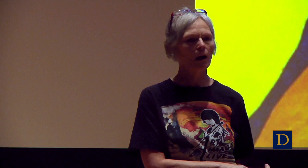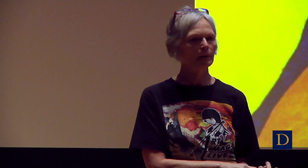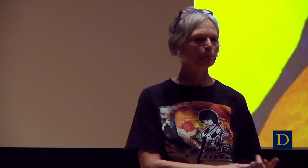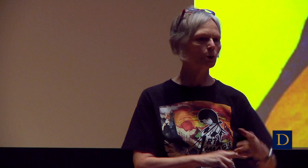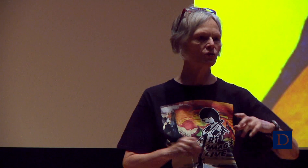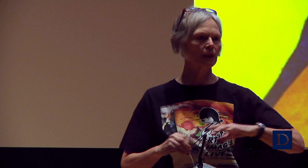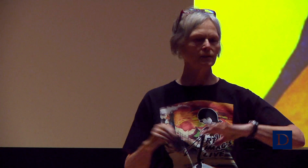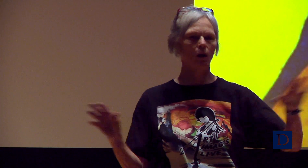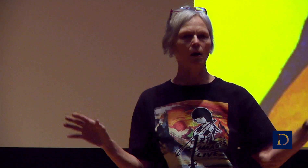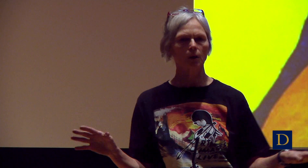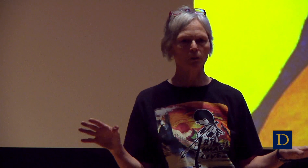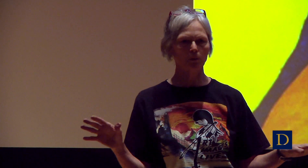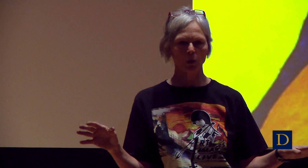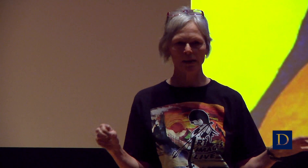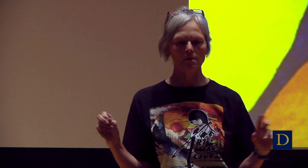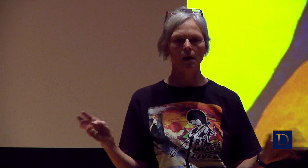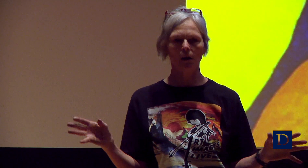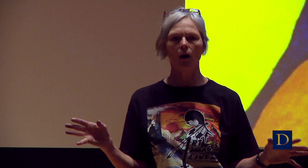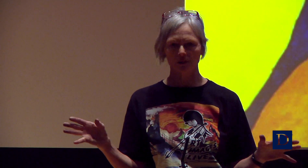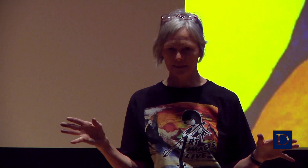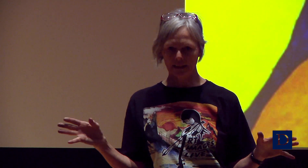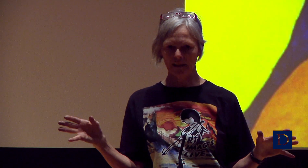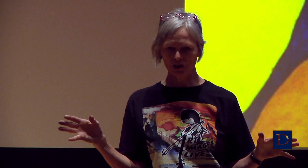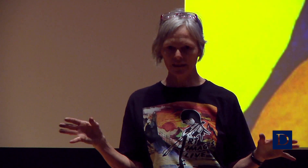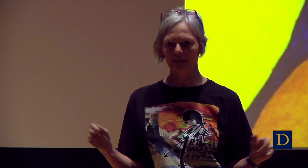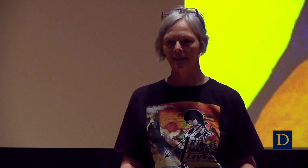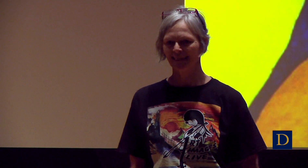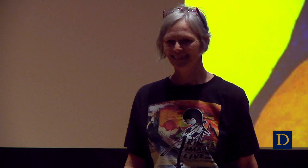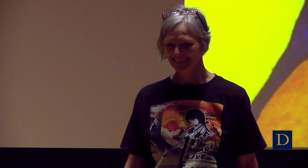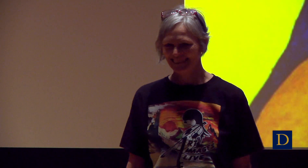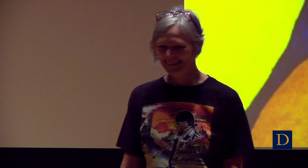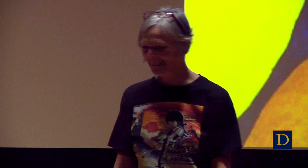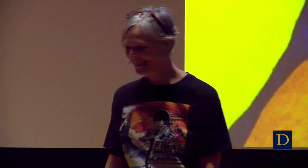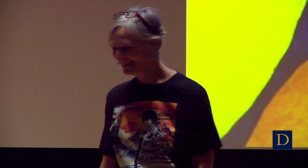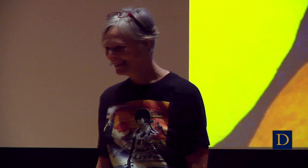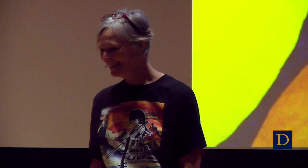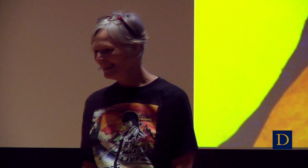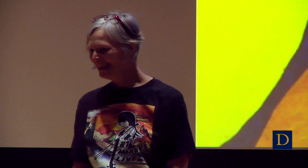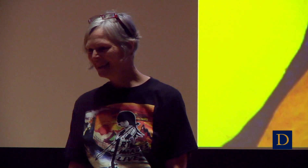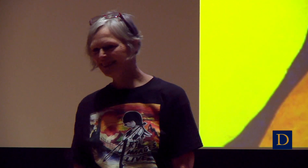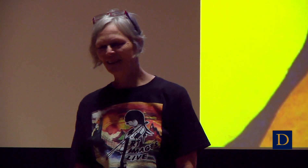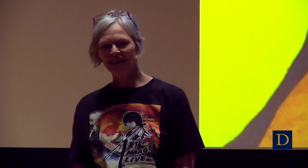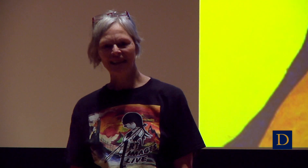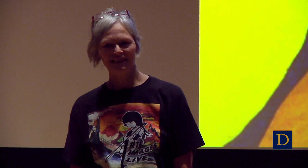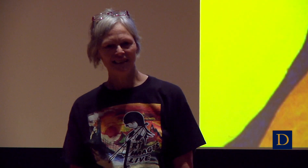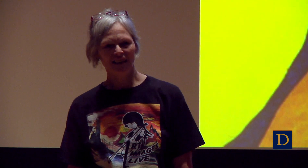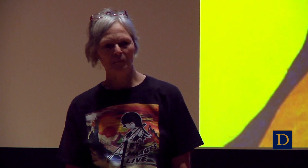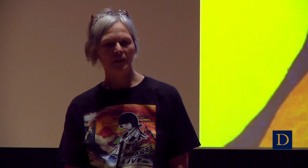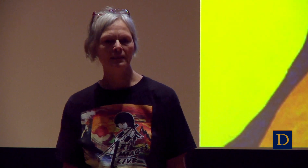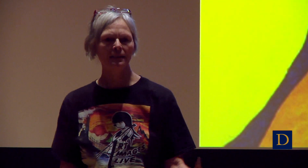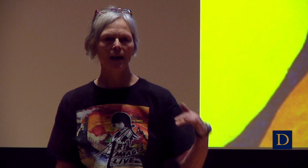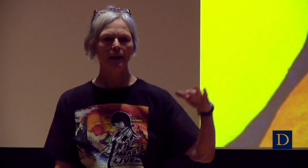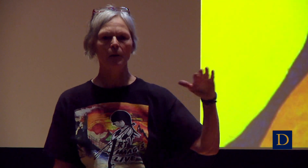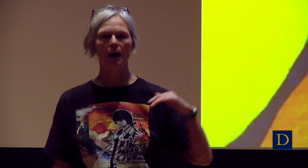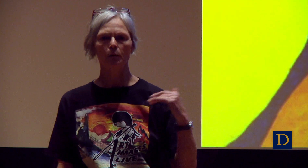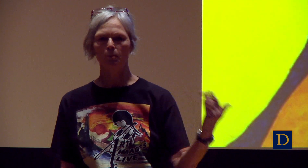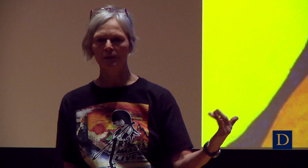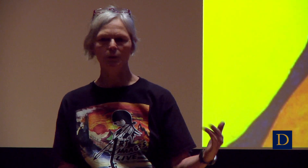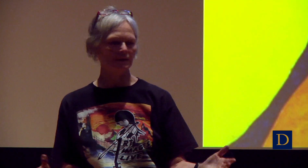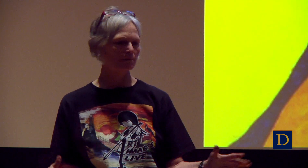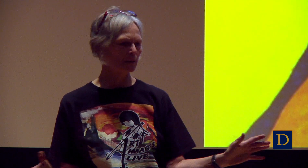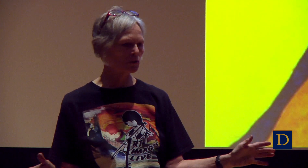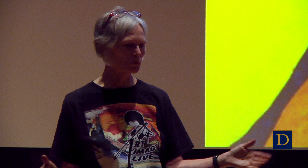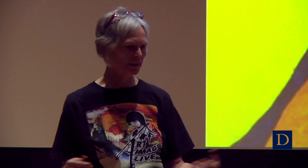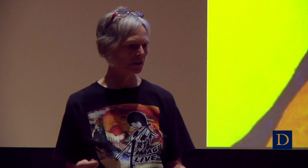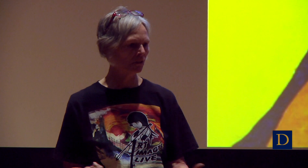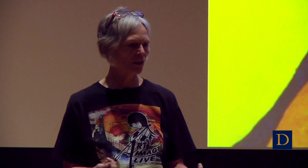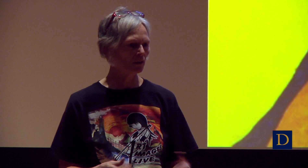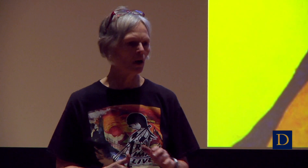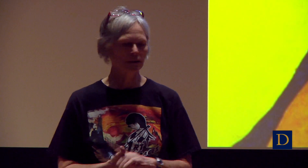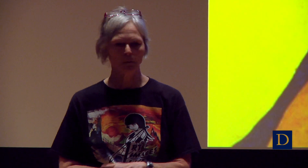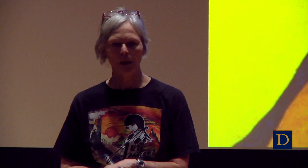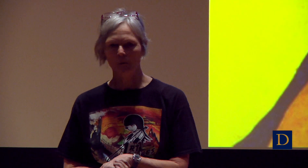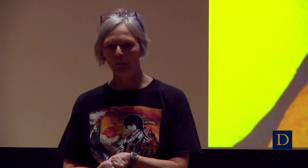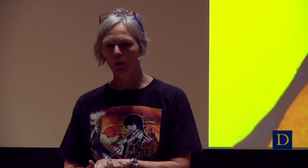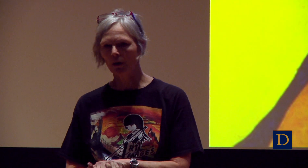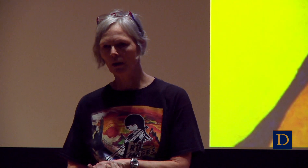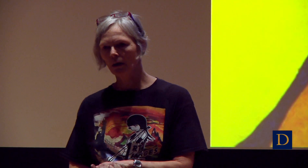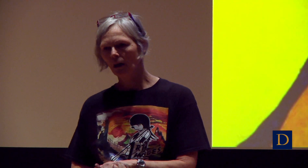I’m the person that’s all over the place on all the stages. And again, this time, I will be doing some demonstrations and talks about my work.